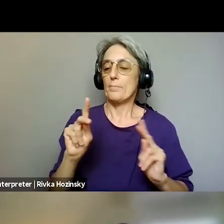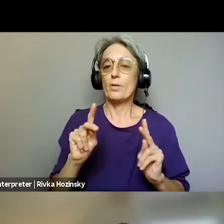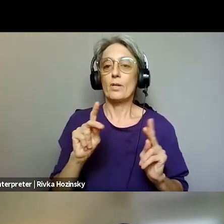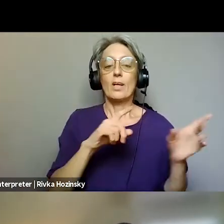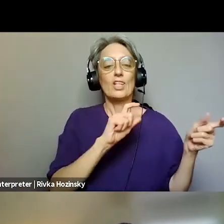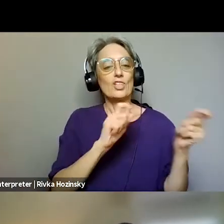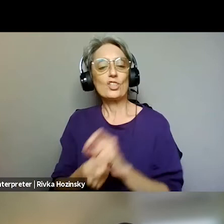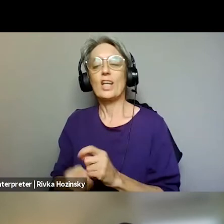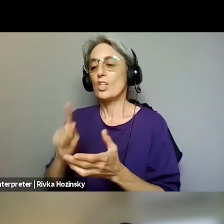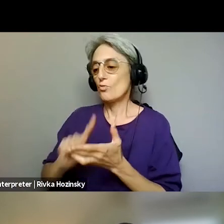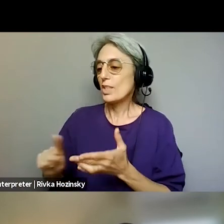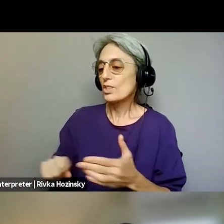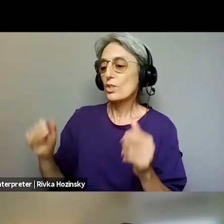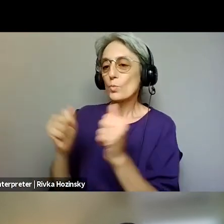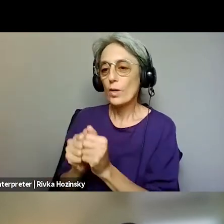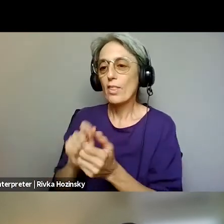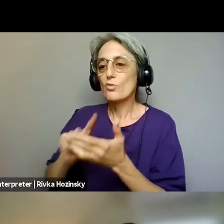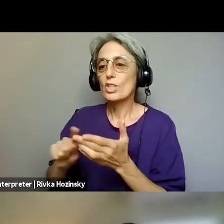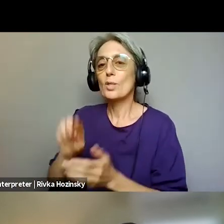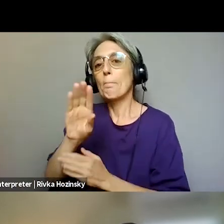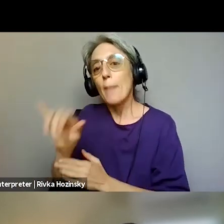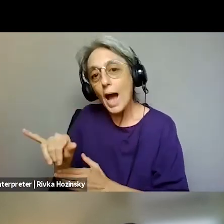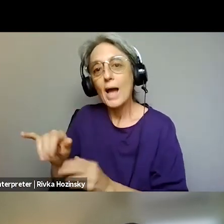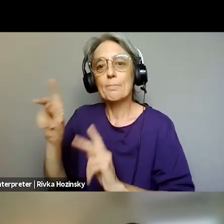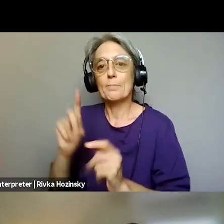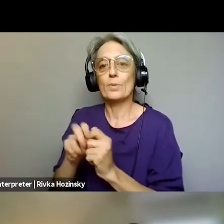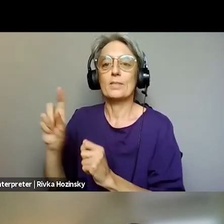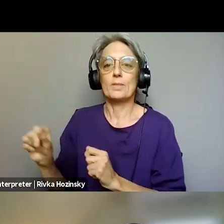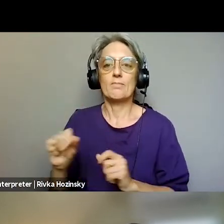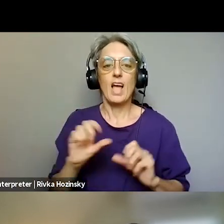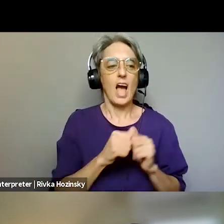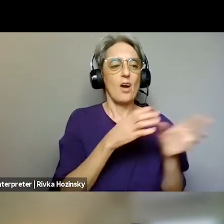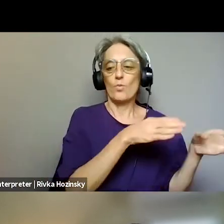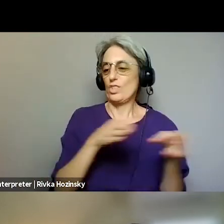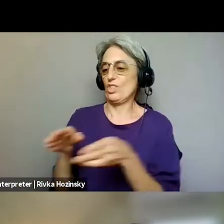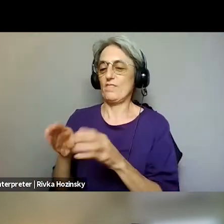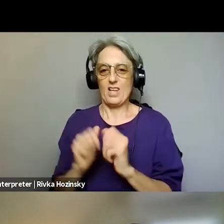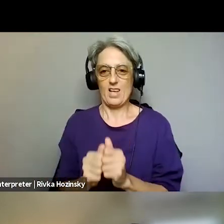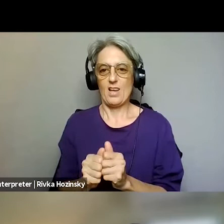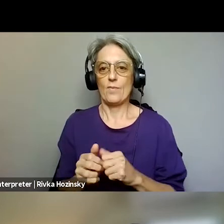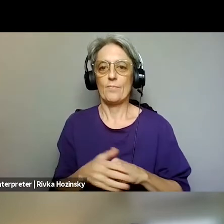[DR. HILARY BROWN:] For sure, I mean I can. Sorry Eric, I see you unmuting yourself